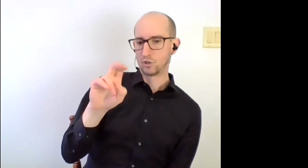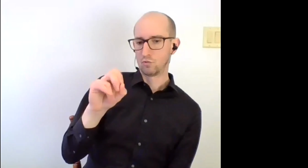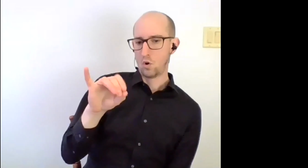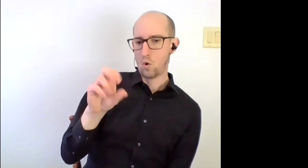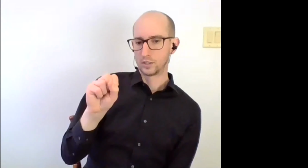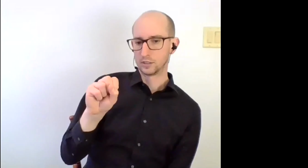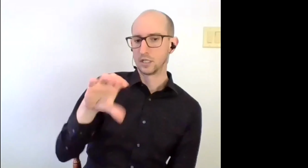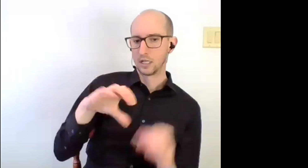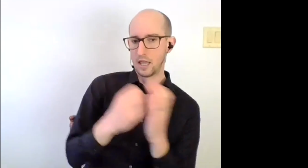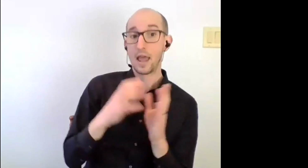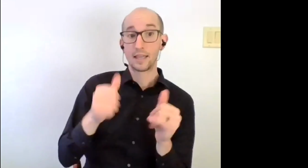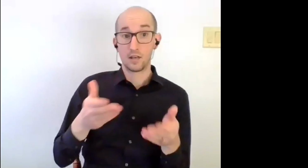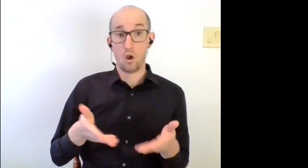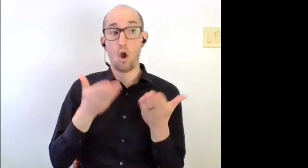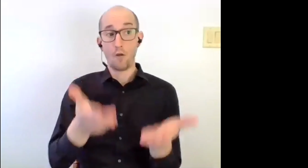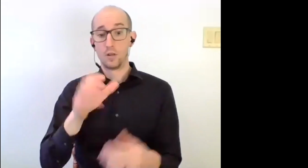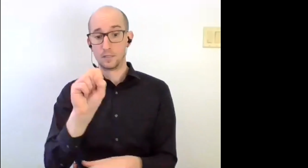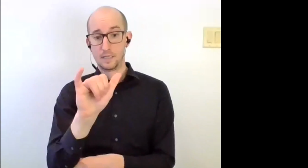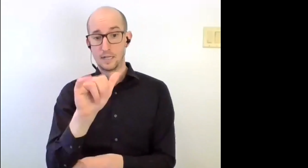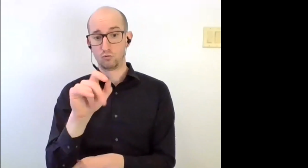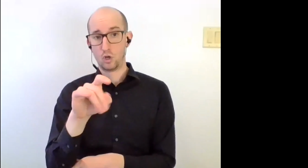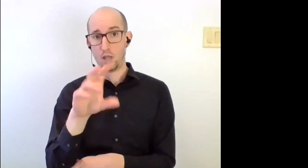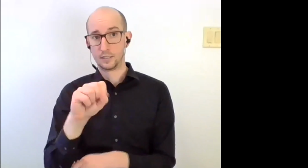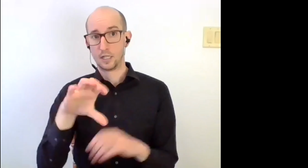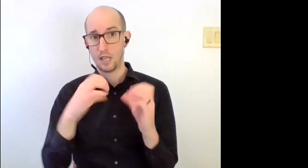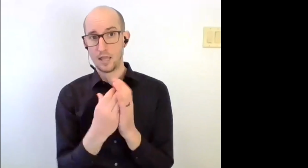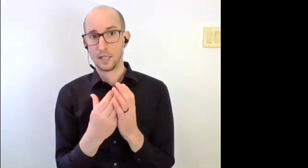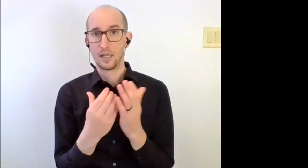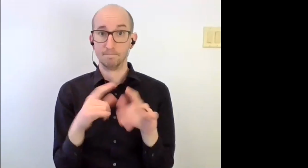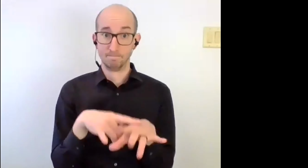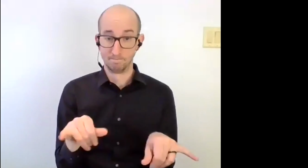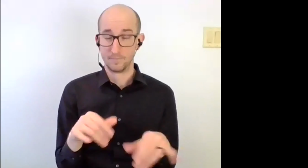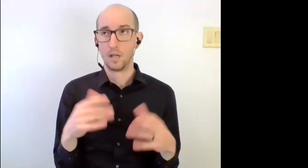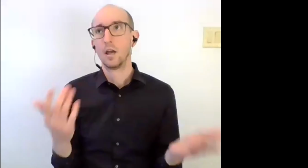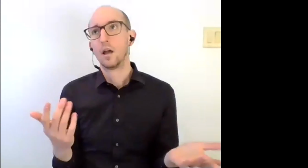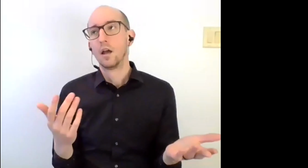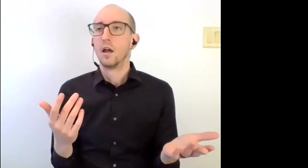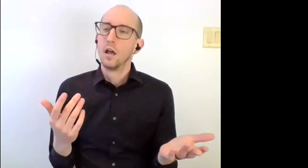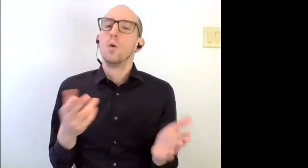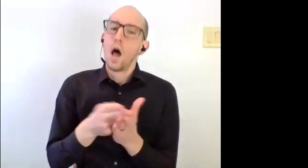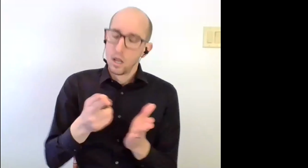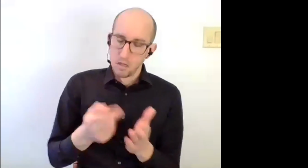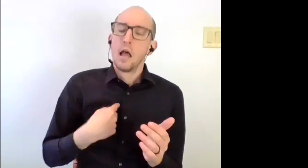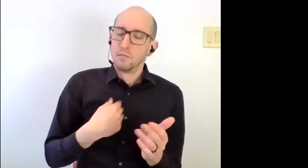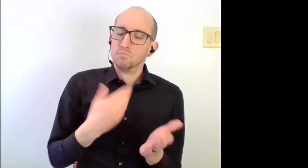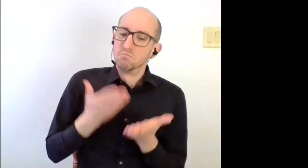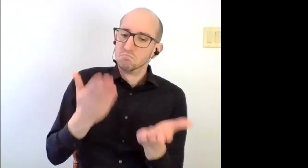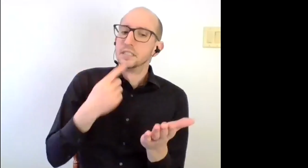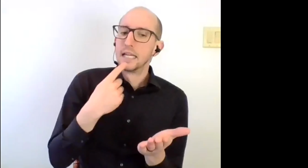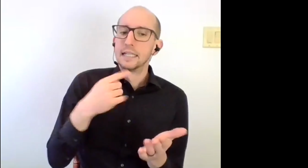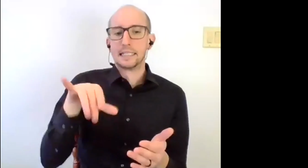question was. » Synchronous classes. Can you offer them at the same time? » Can you offer synchronous classes. The guidance -- so I